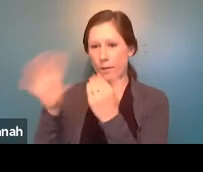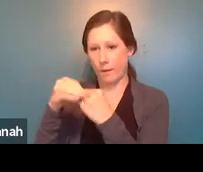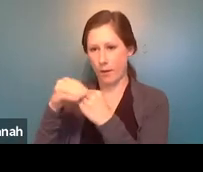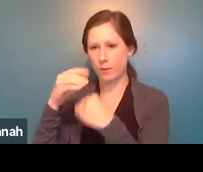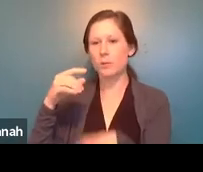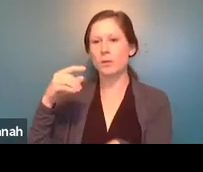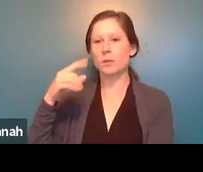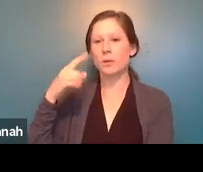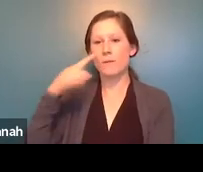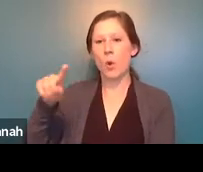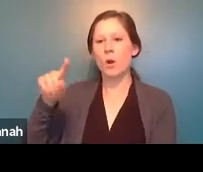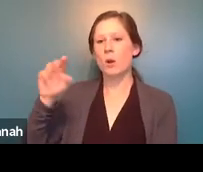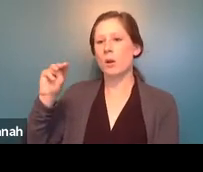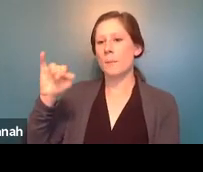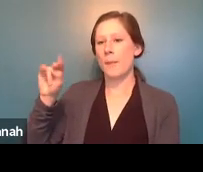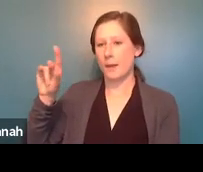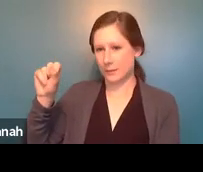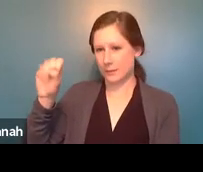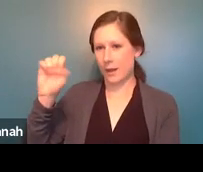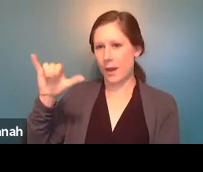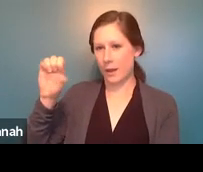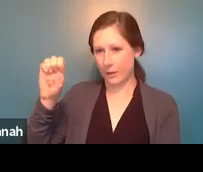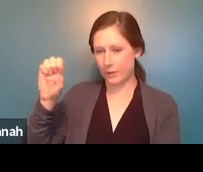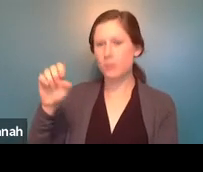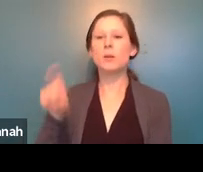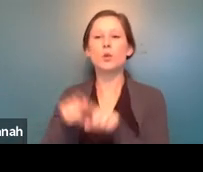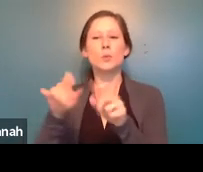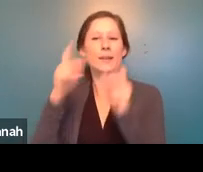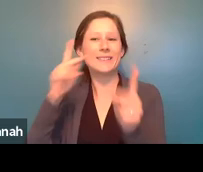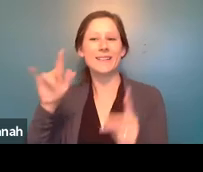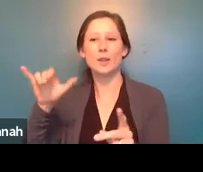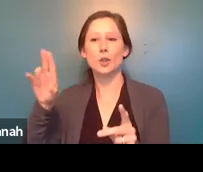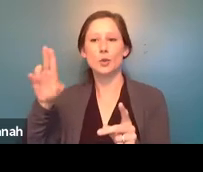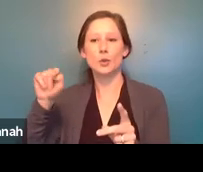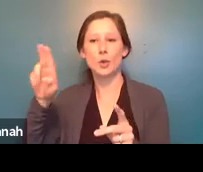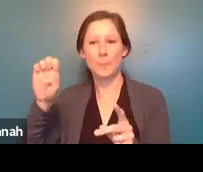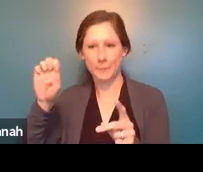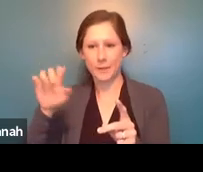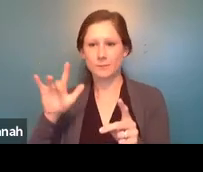page, which is also on here, YouTube. .Here we are. You can click on that. So I'll send that out to you.